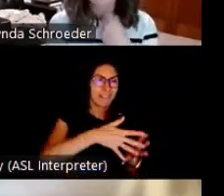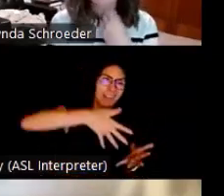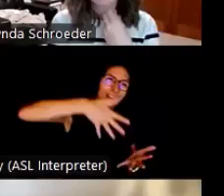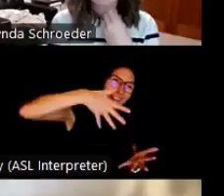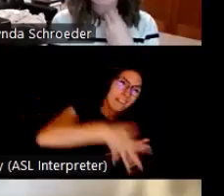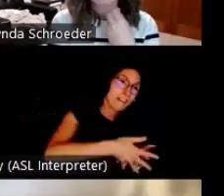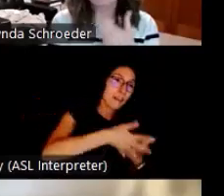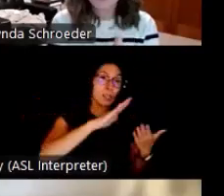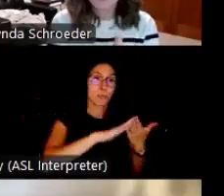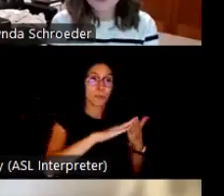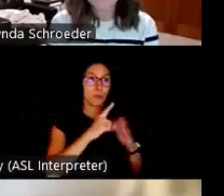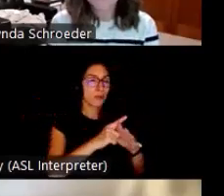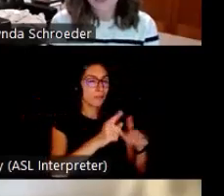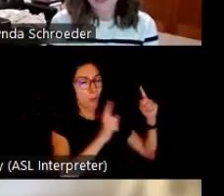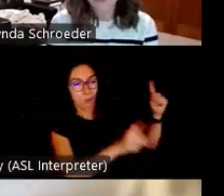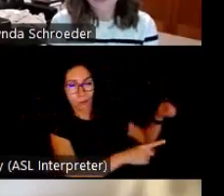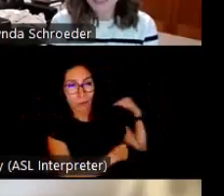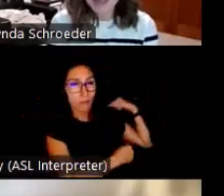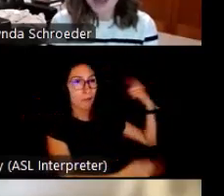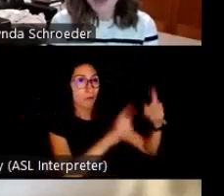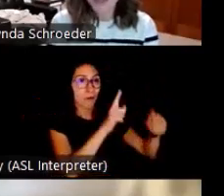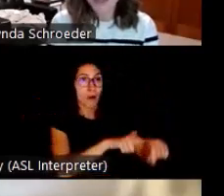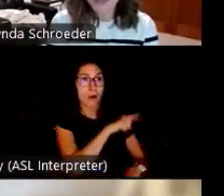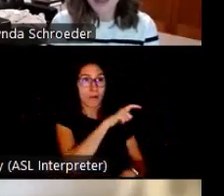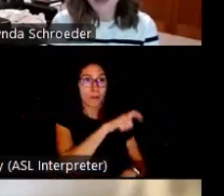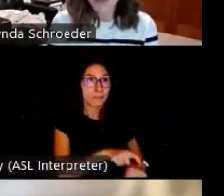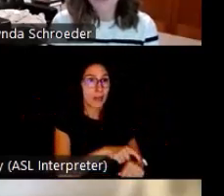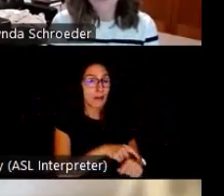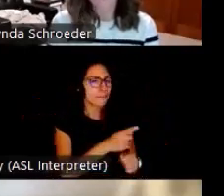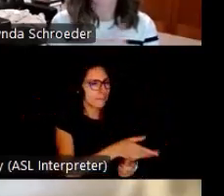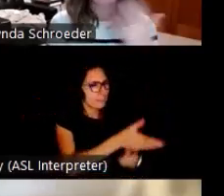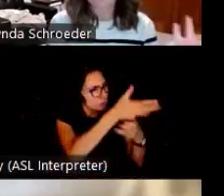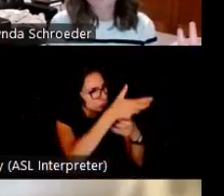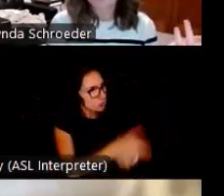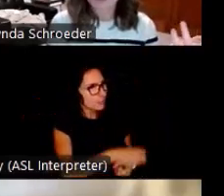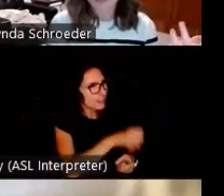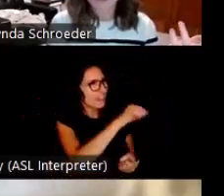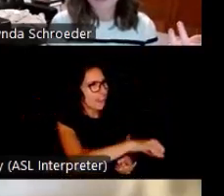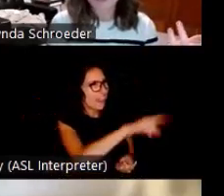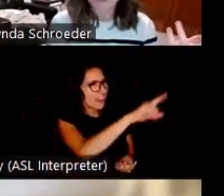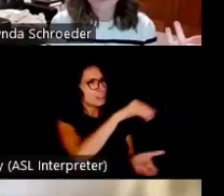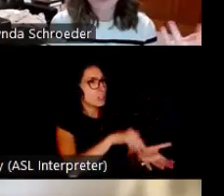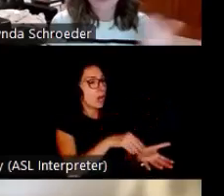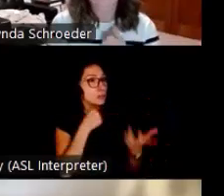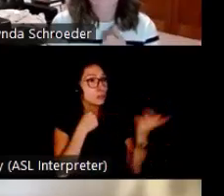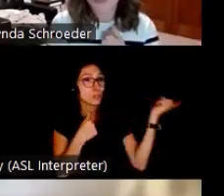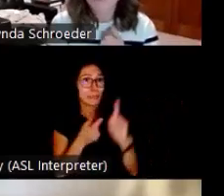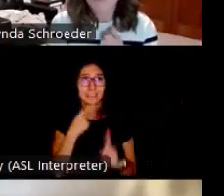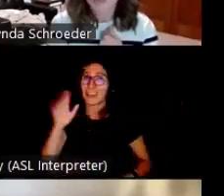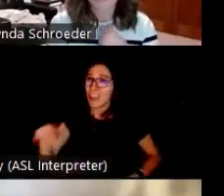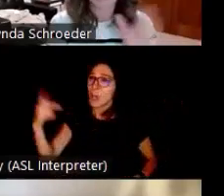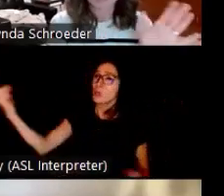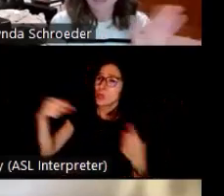the trusted doc to come on and say, can you all just wear your mask when you come into the clinic for me? I know you don't like it.